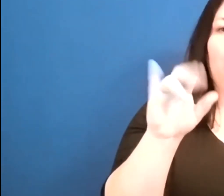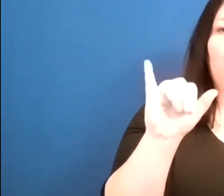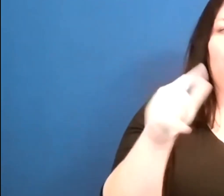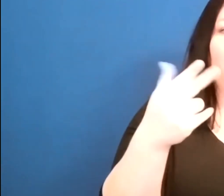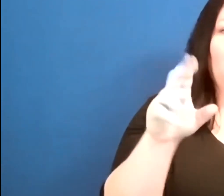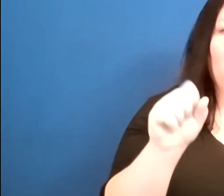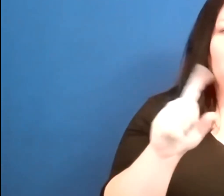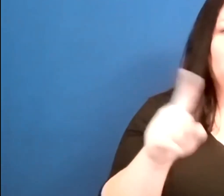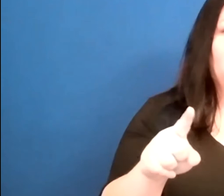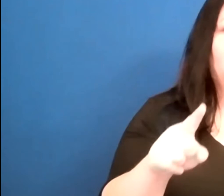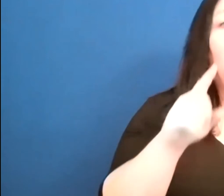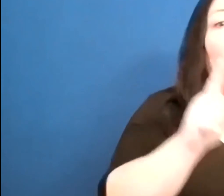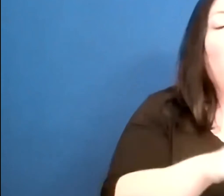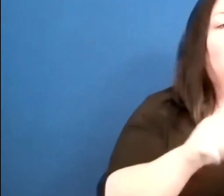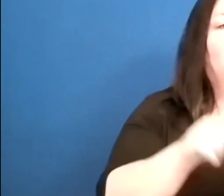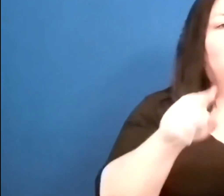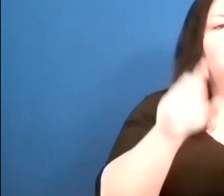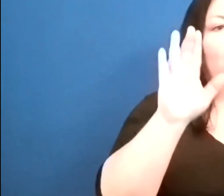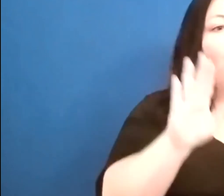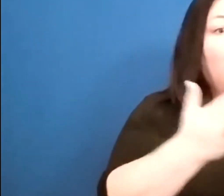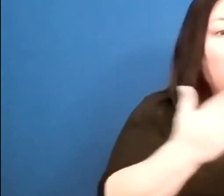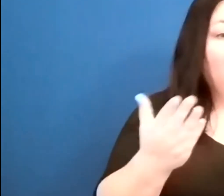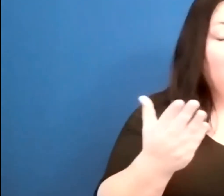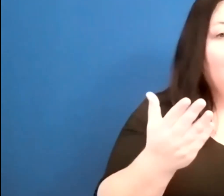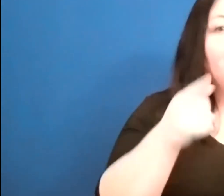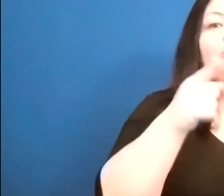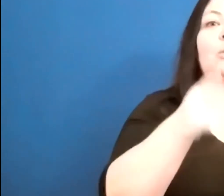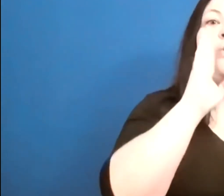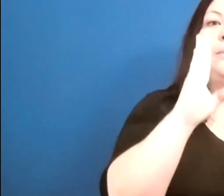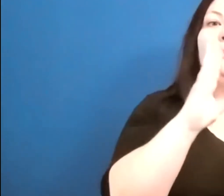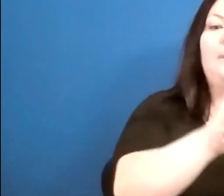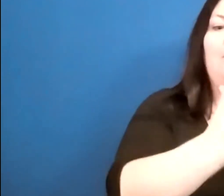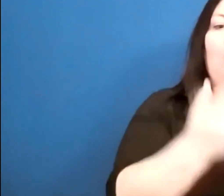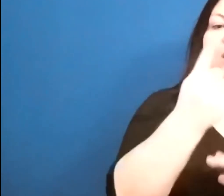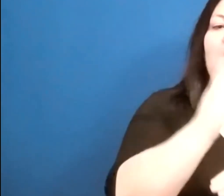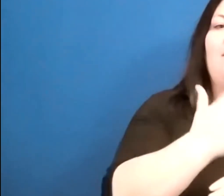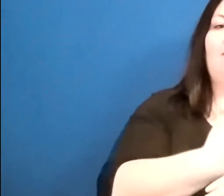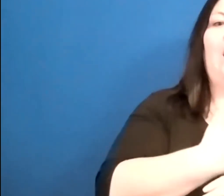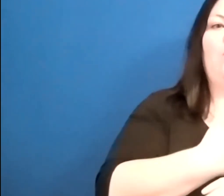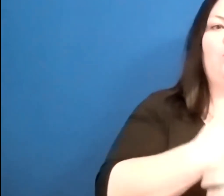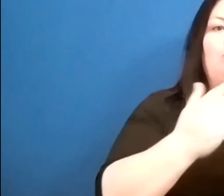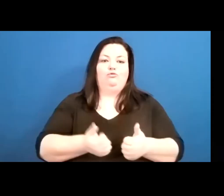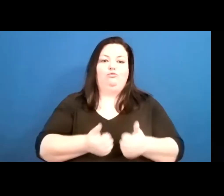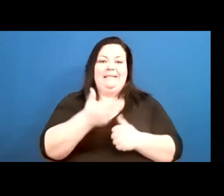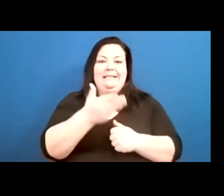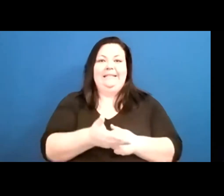a wonderful, um, thing, she is going to be one of our residents at our new Open Mouth residency so Dexta, thanks for being here.